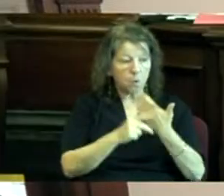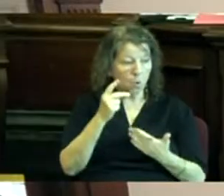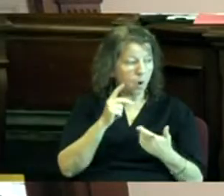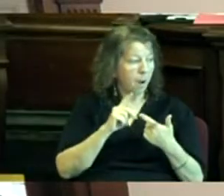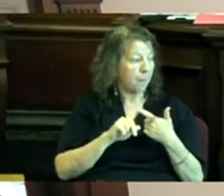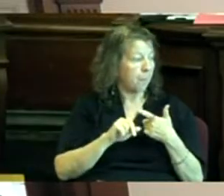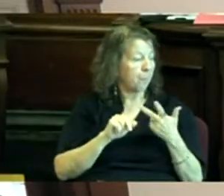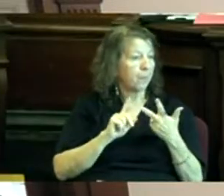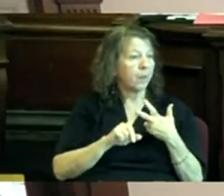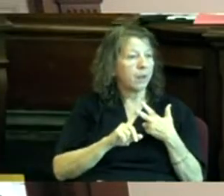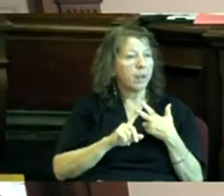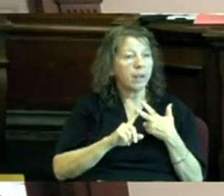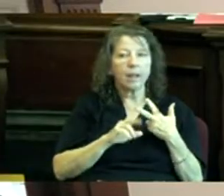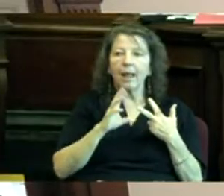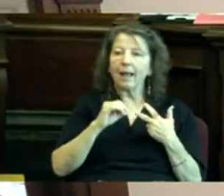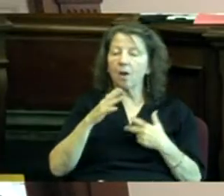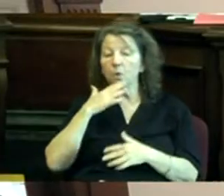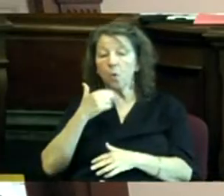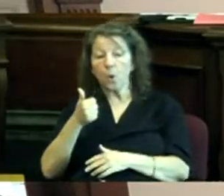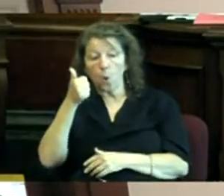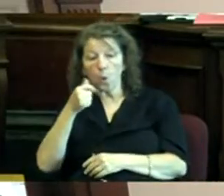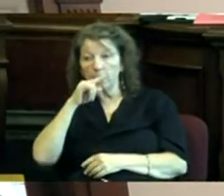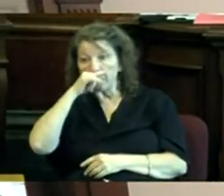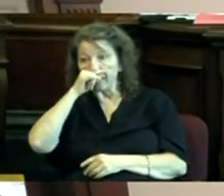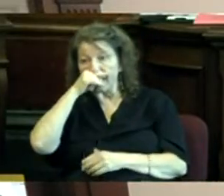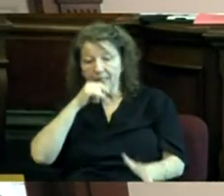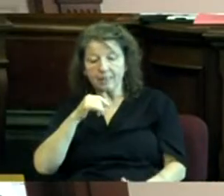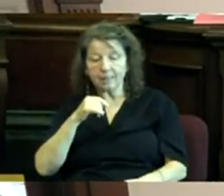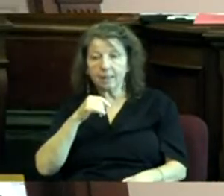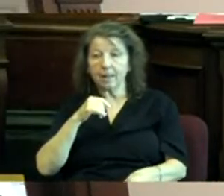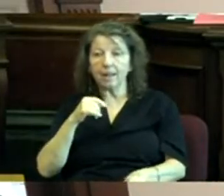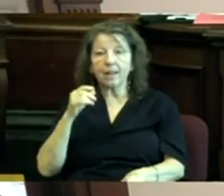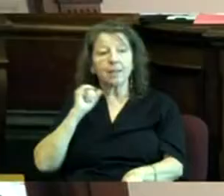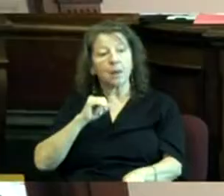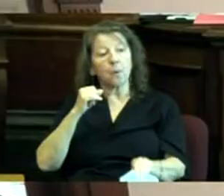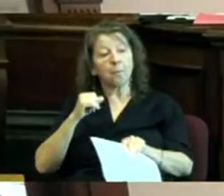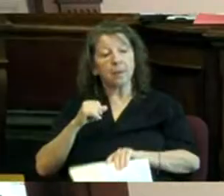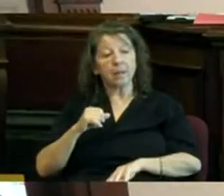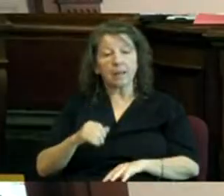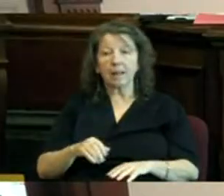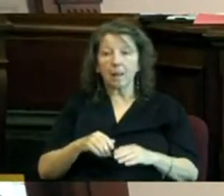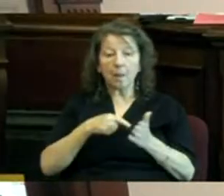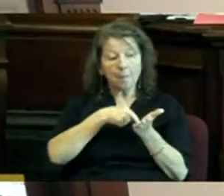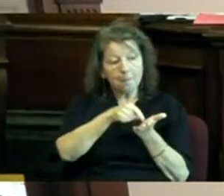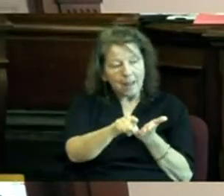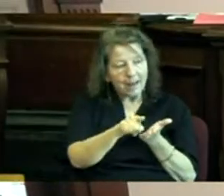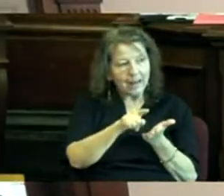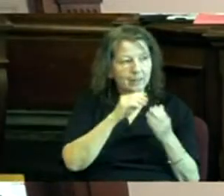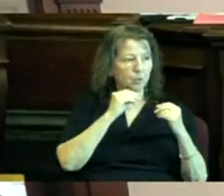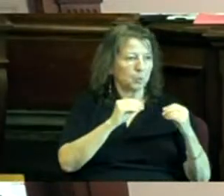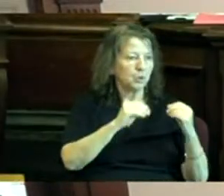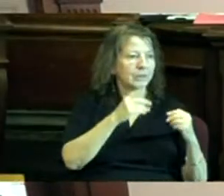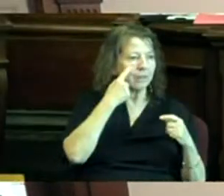receiving the programing and also the older kids who are